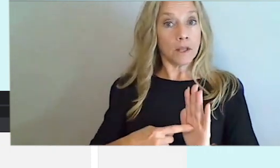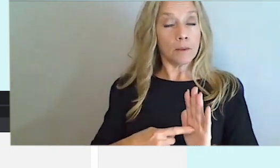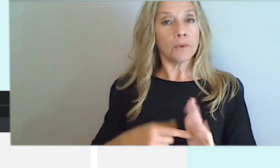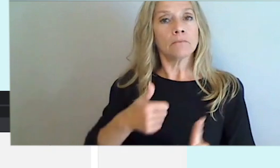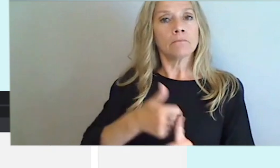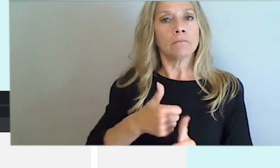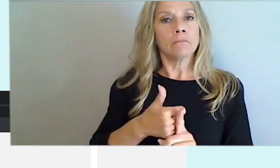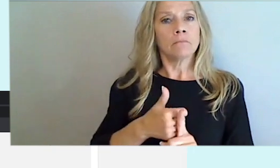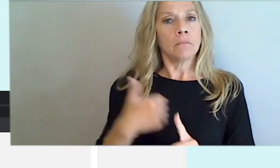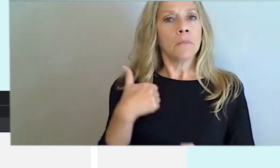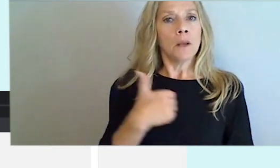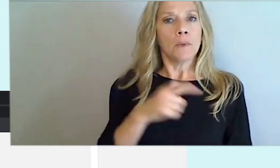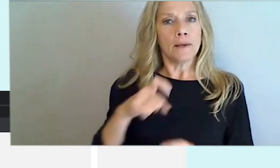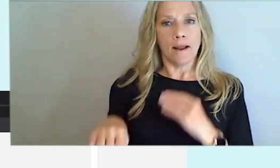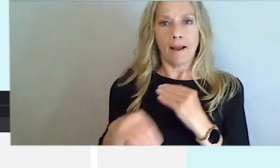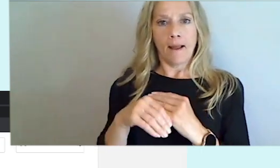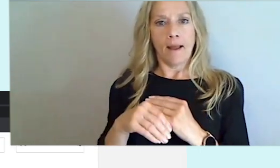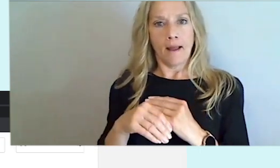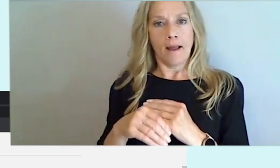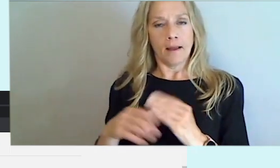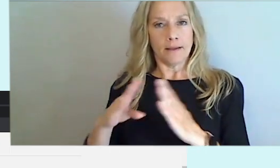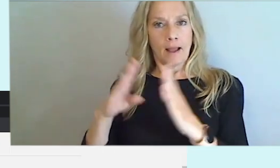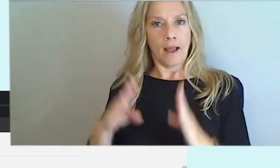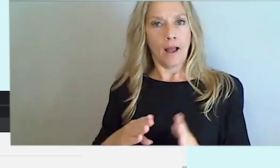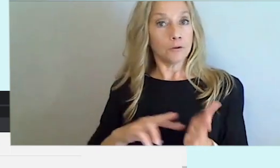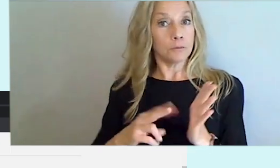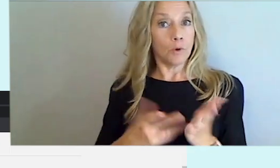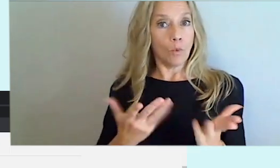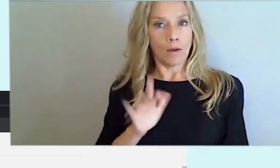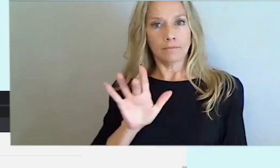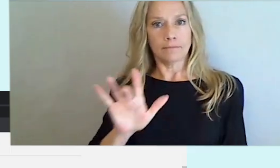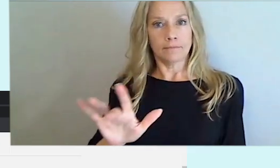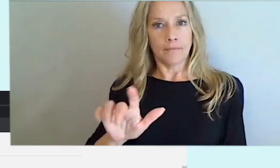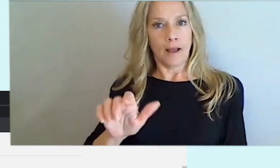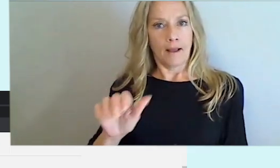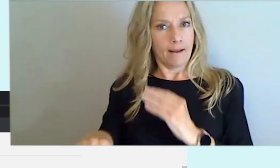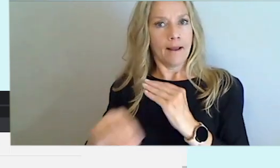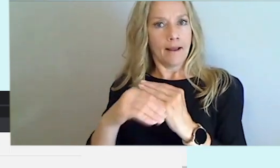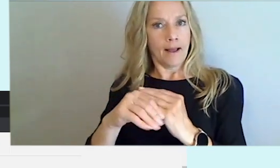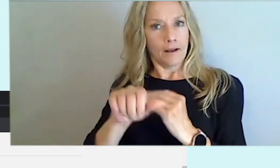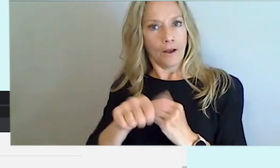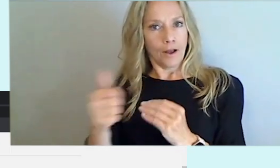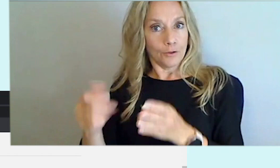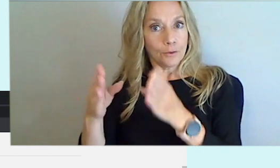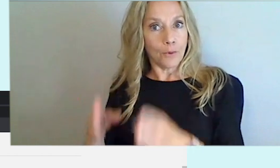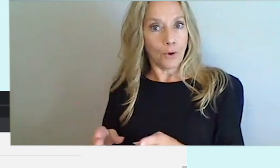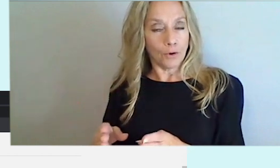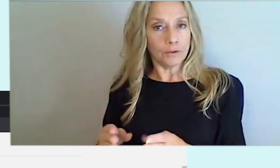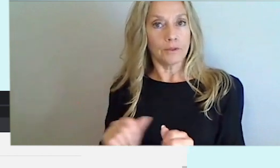so they will click add another person. The member needs to answer the questions on the page for the new person.